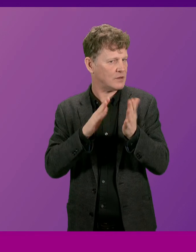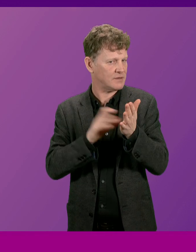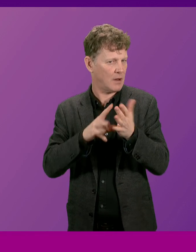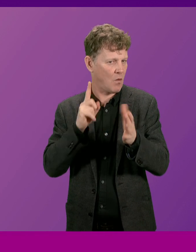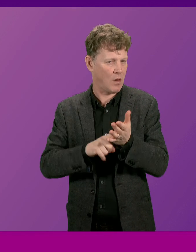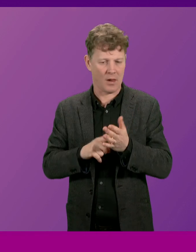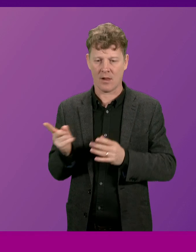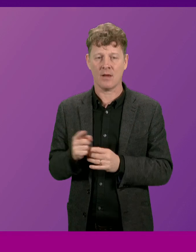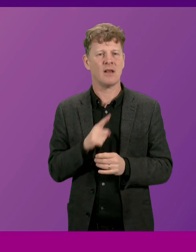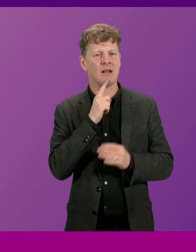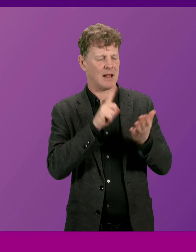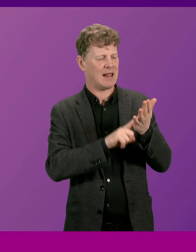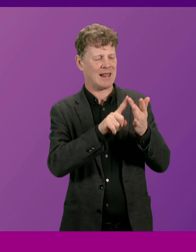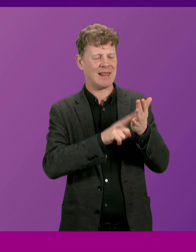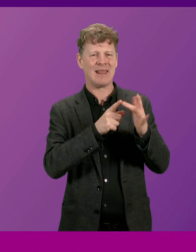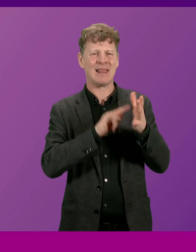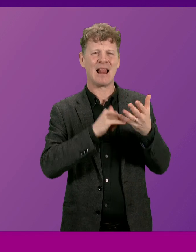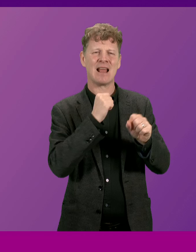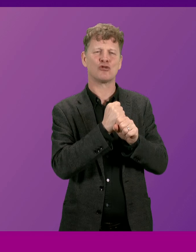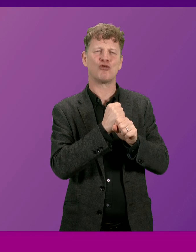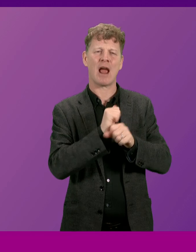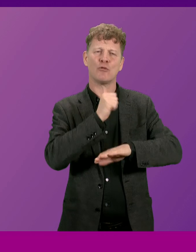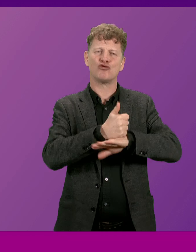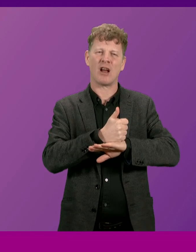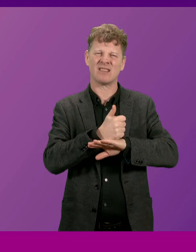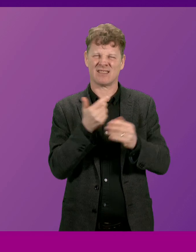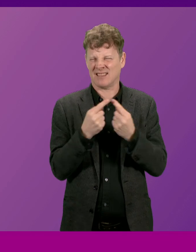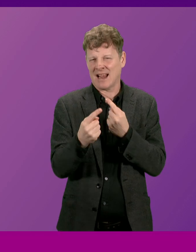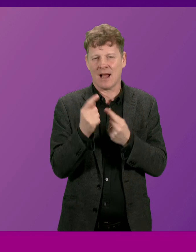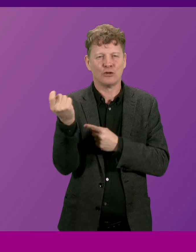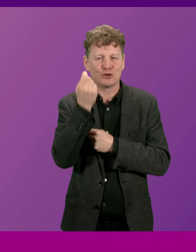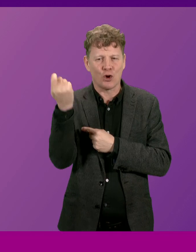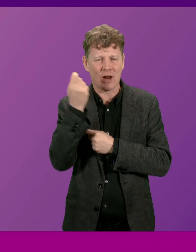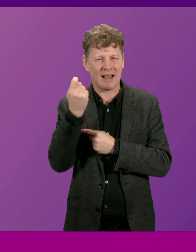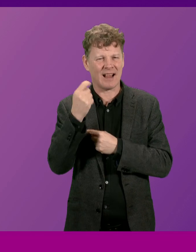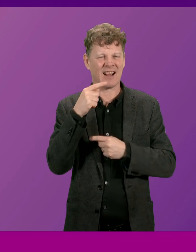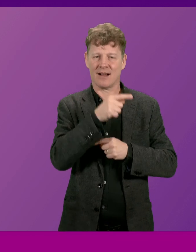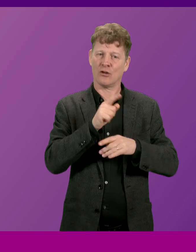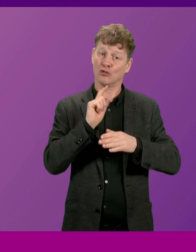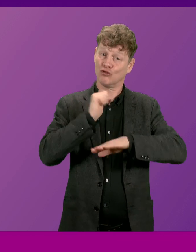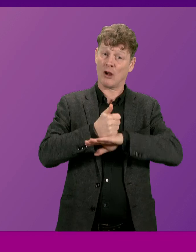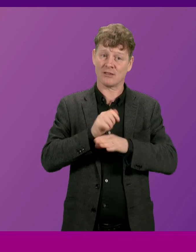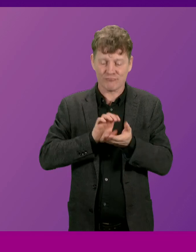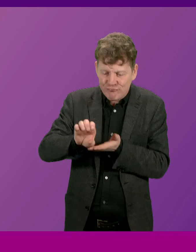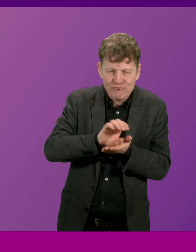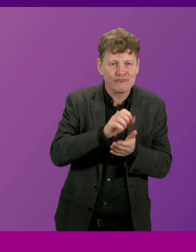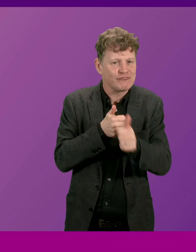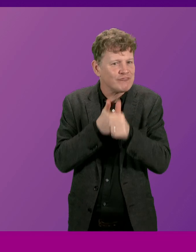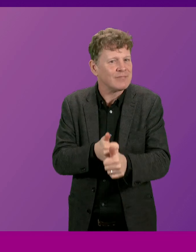The Lilias Graham Trust, which is based in Thornhill, near Stirling, has been a lifeline for families in Scotland for decades, during which time the provision of residential